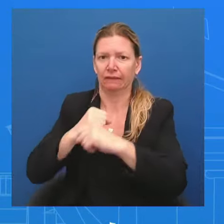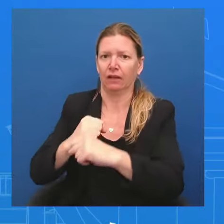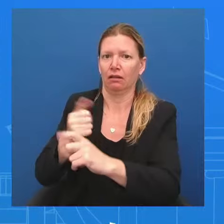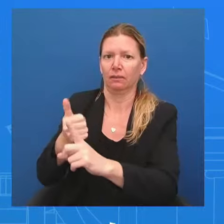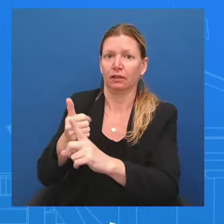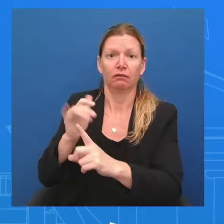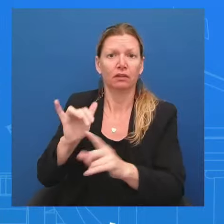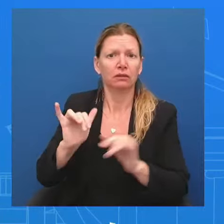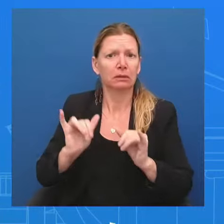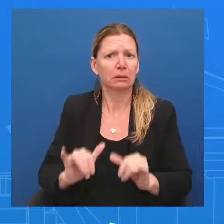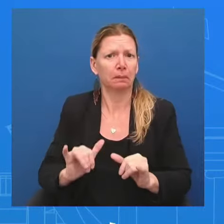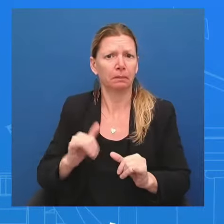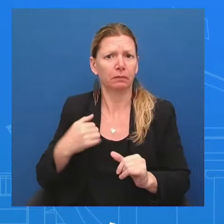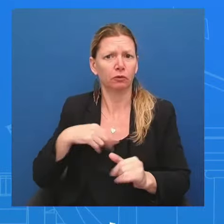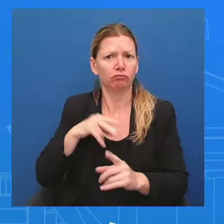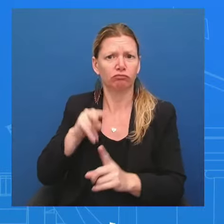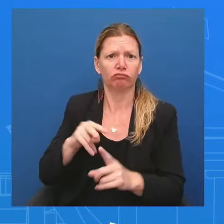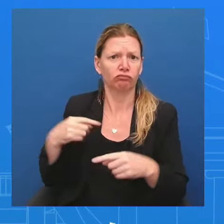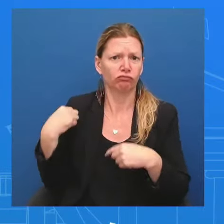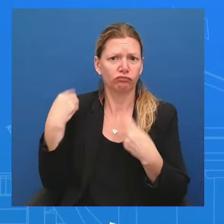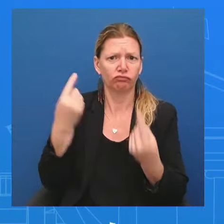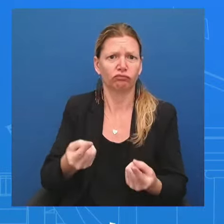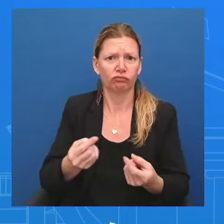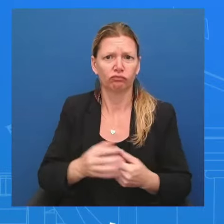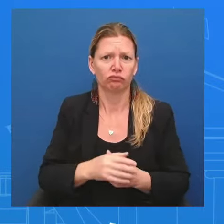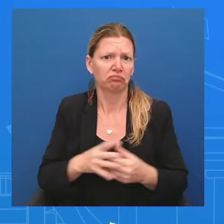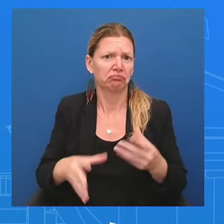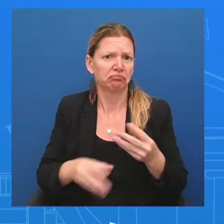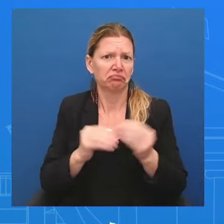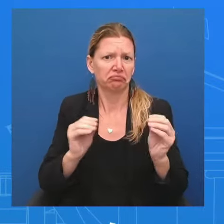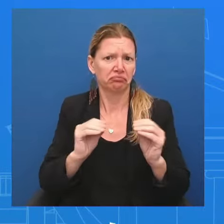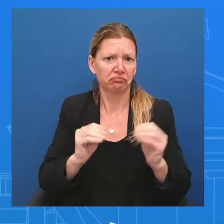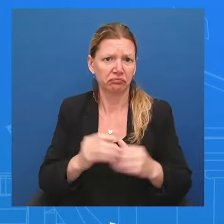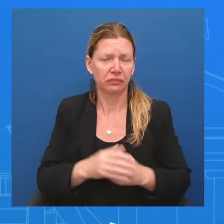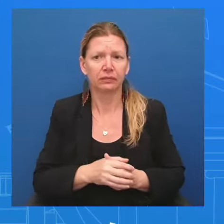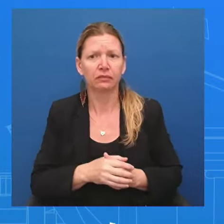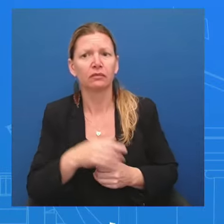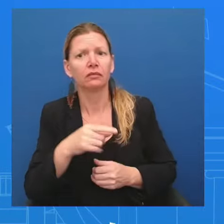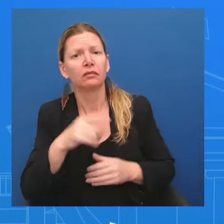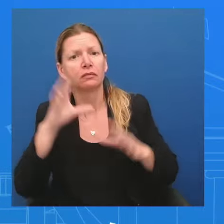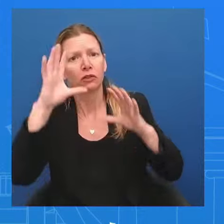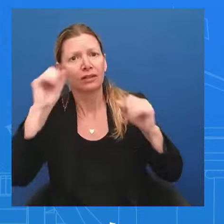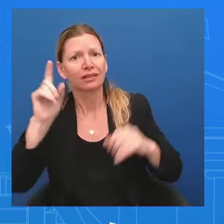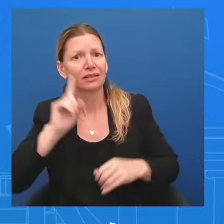The Press: And one more. President Zelensky said today that if President Biden misses this Peace Summit